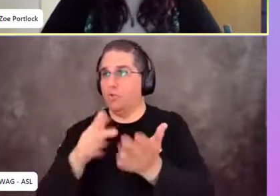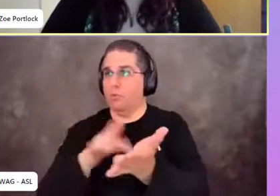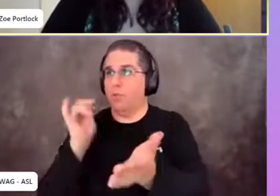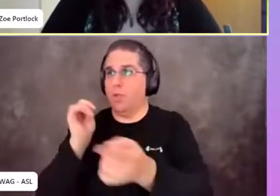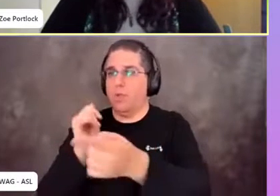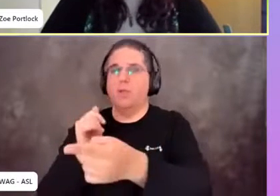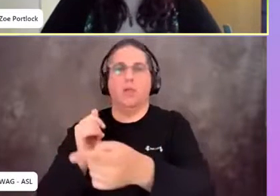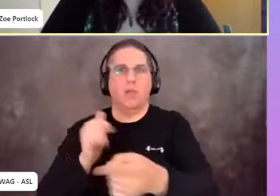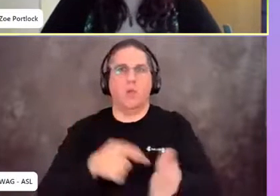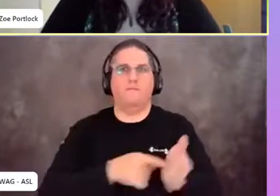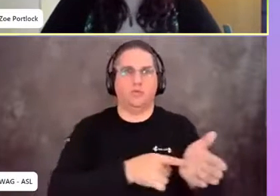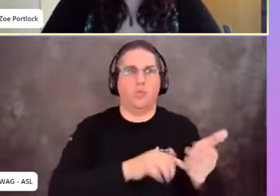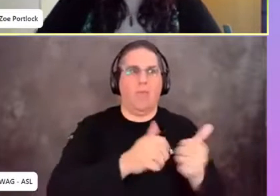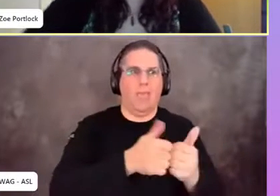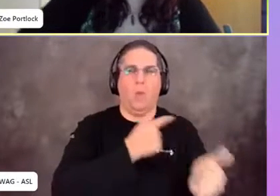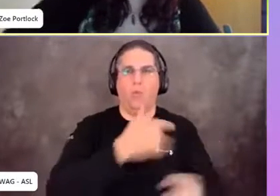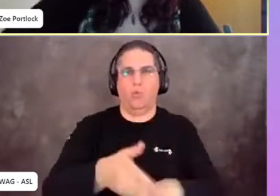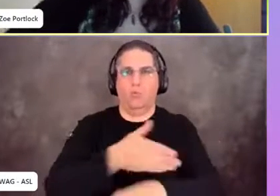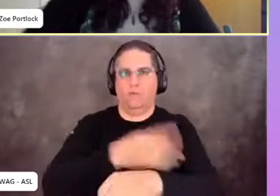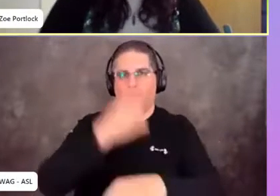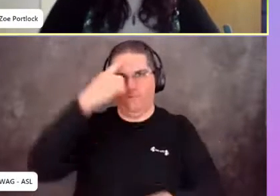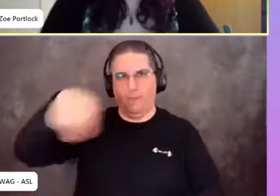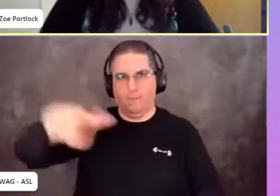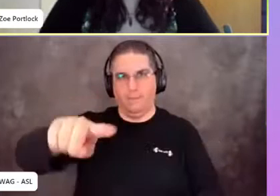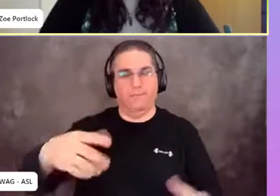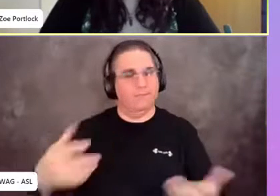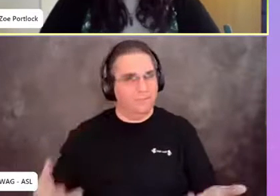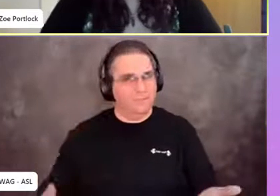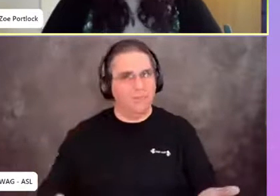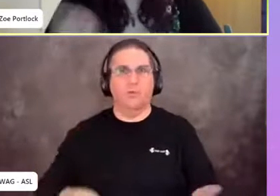access to information and good outcomes to vulnerable clients, including disabled